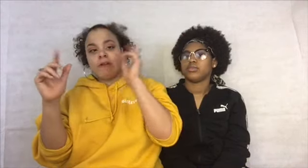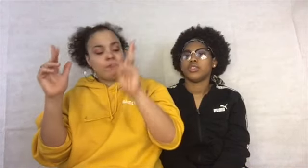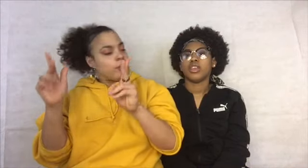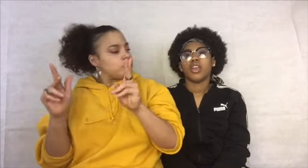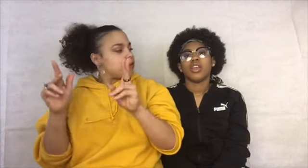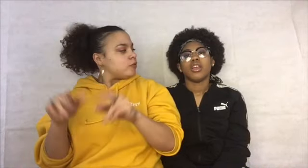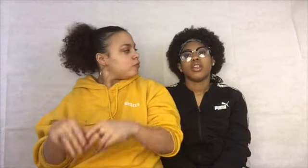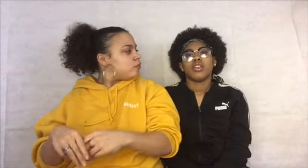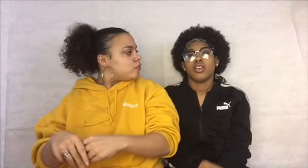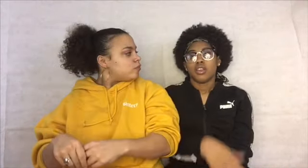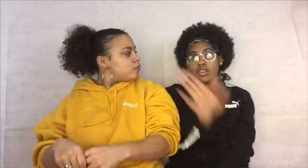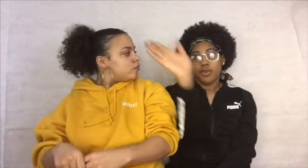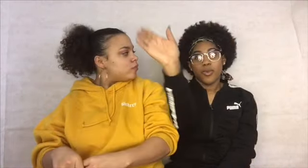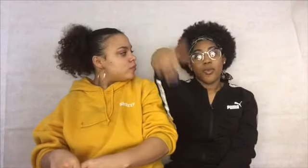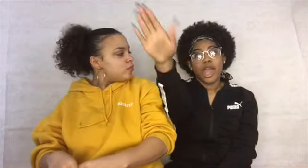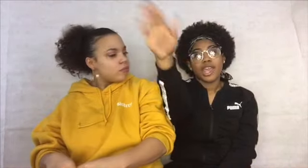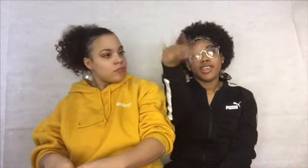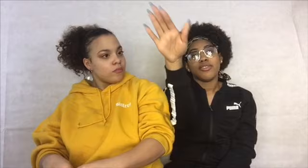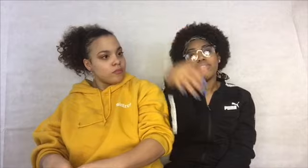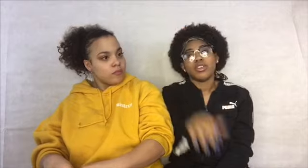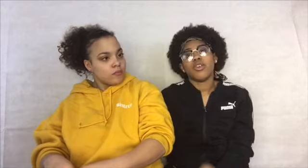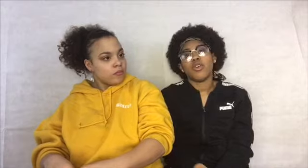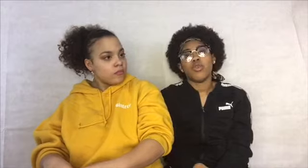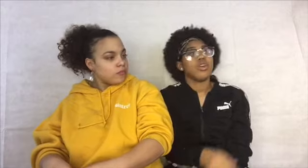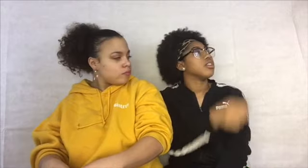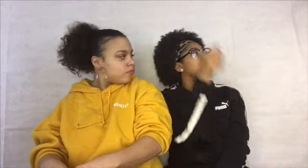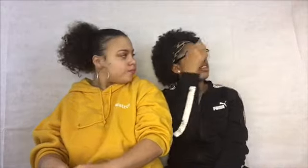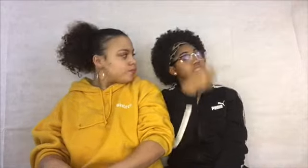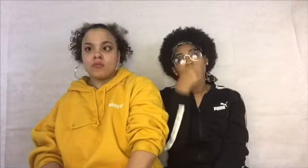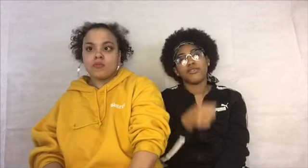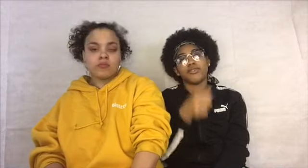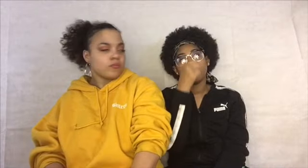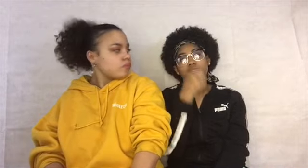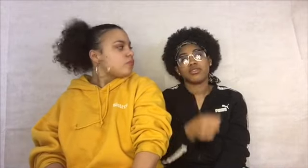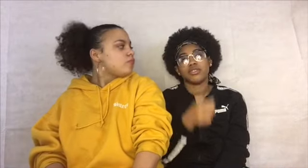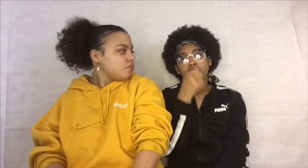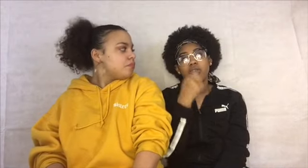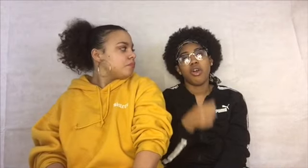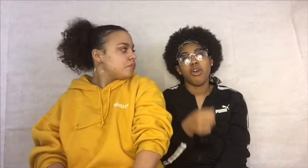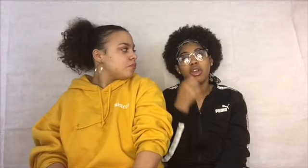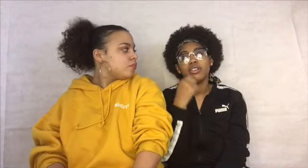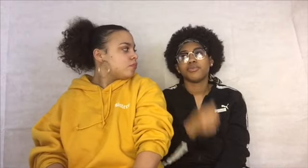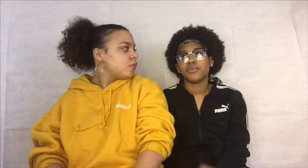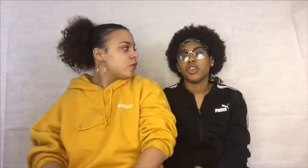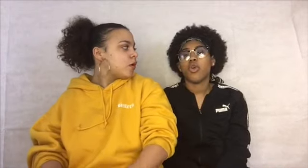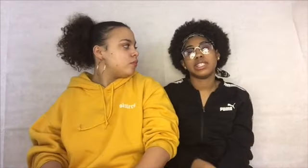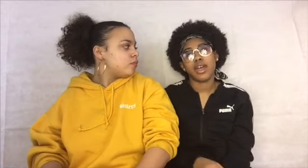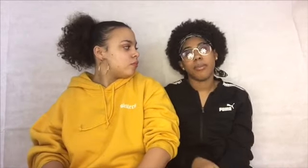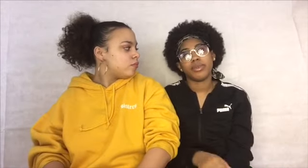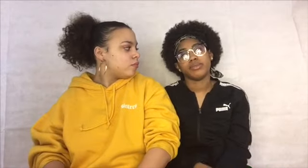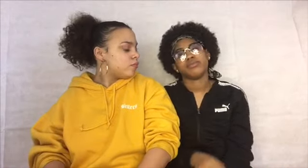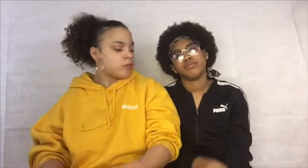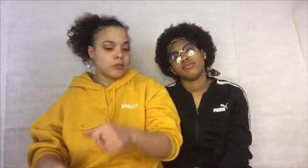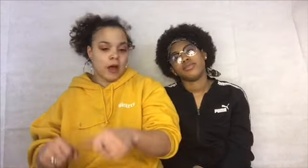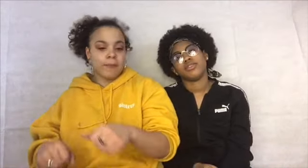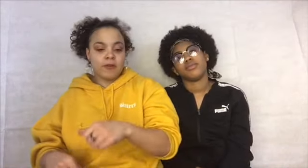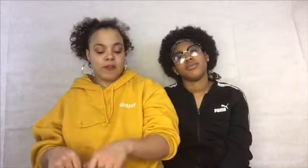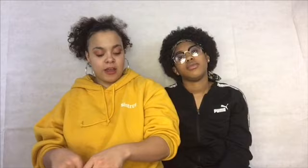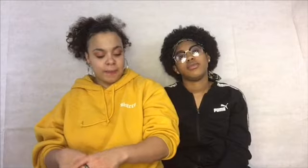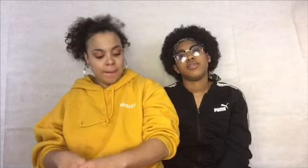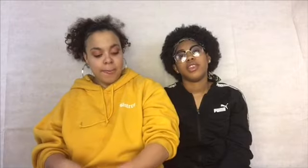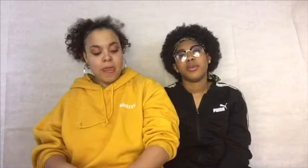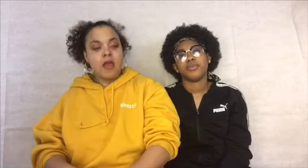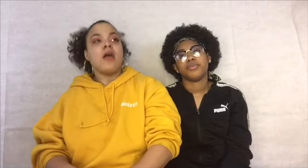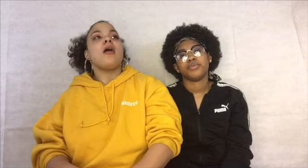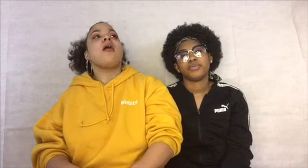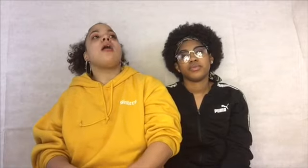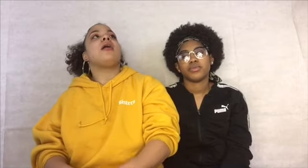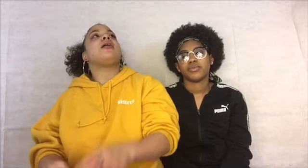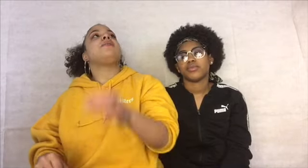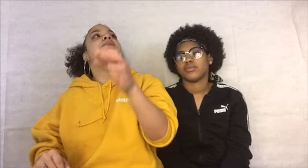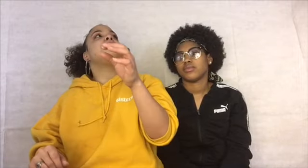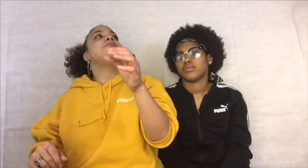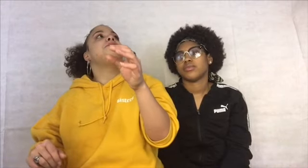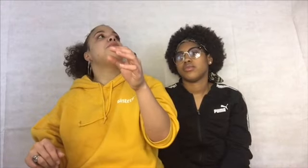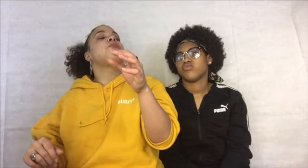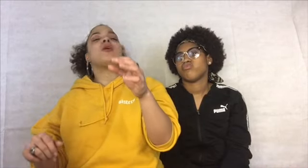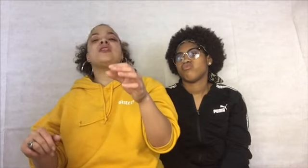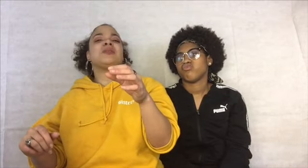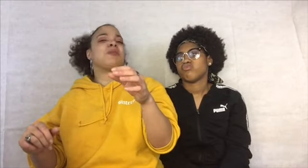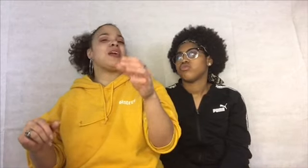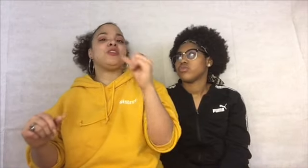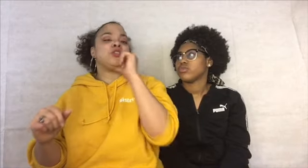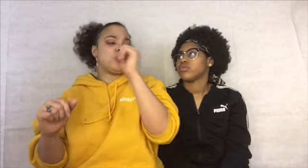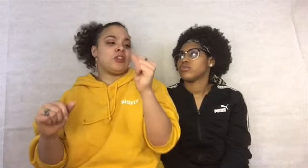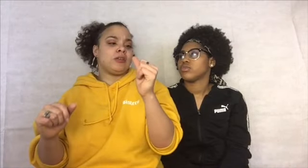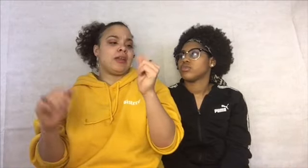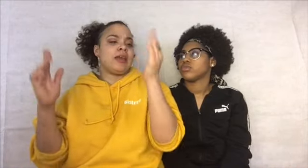deaf person? Wave or turn the light off and on stomp your feet yeah um what are some ways you shouldn't get